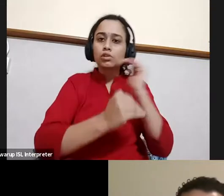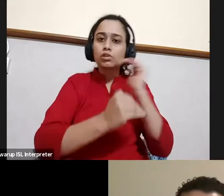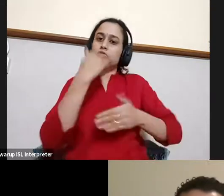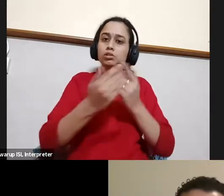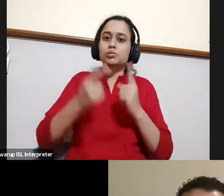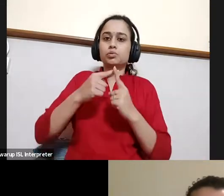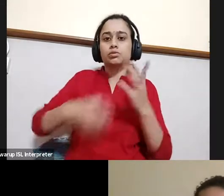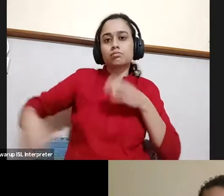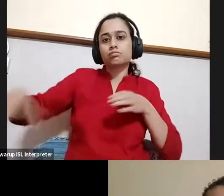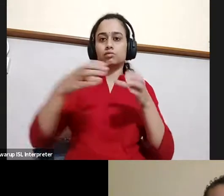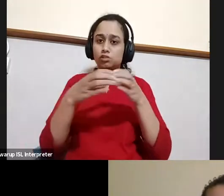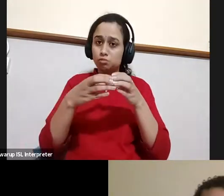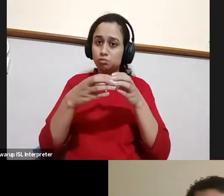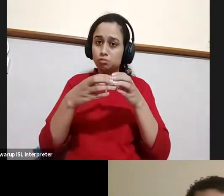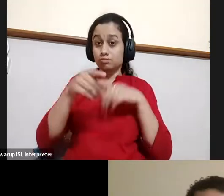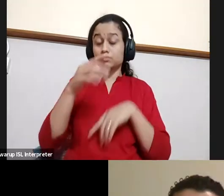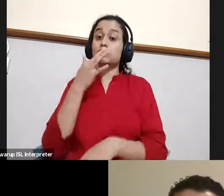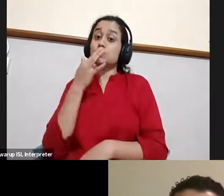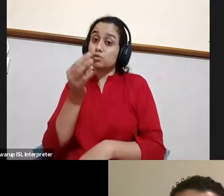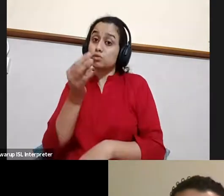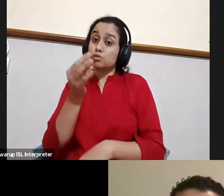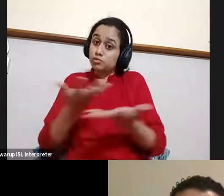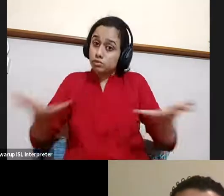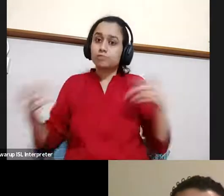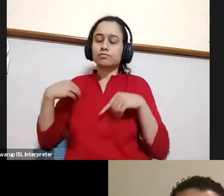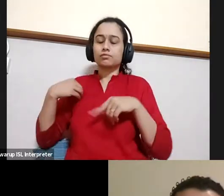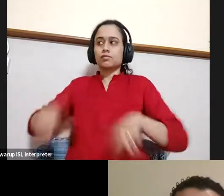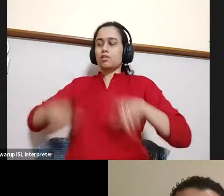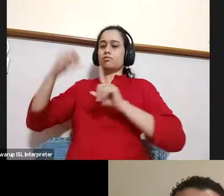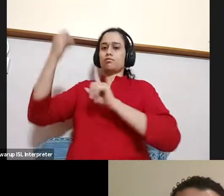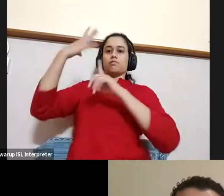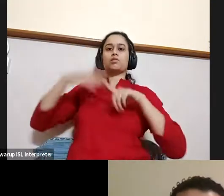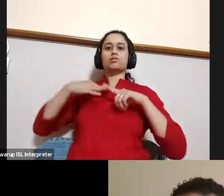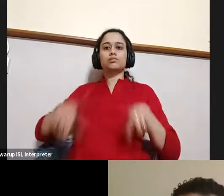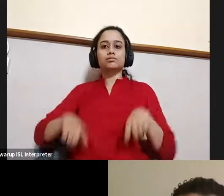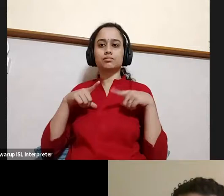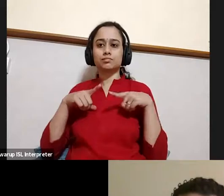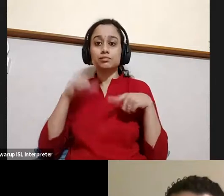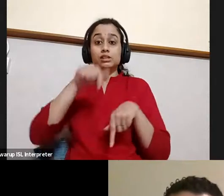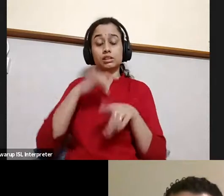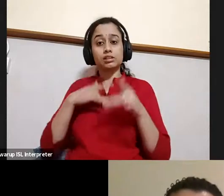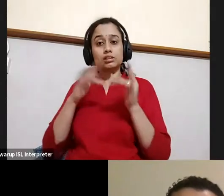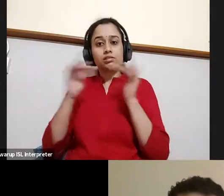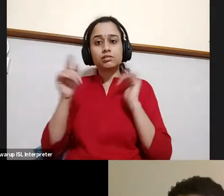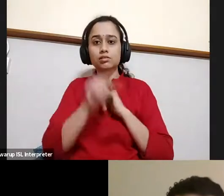sort of it had a real material impact on his life um so in that sense this sort of last photograph